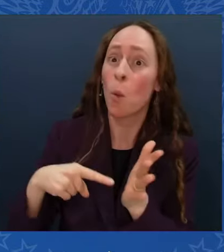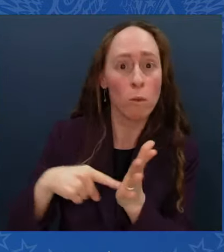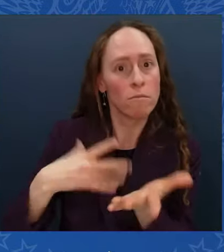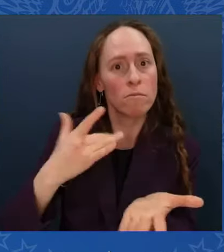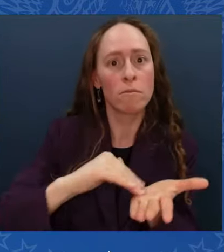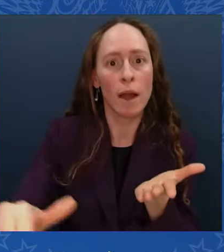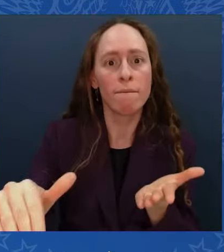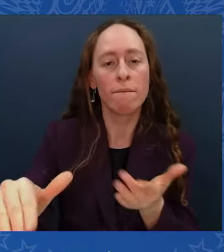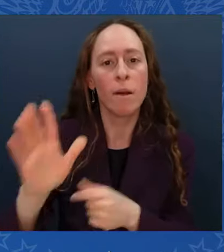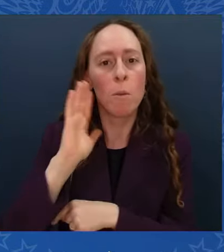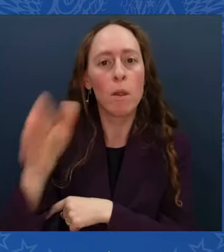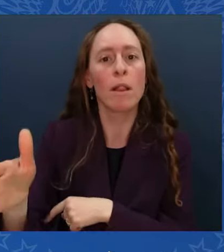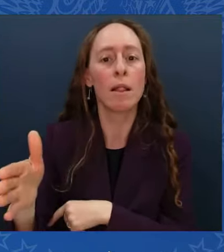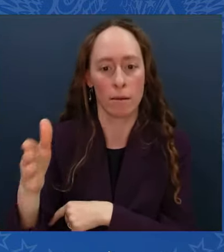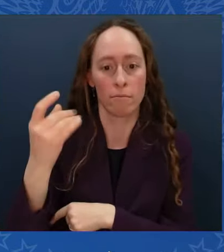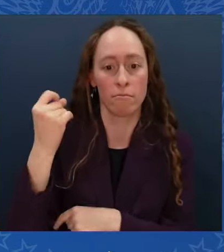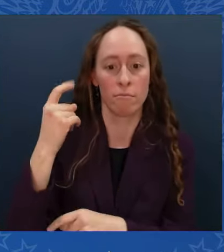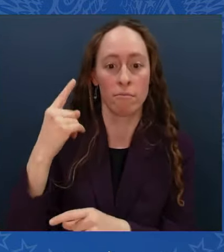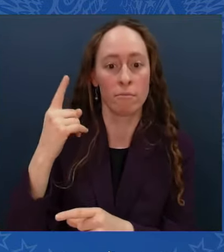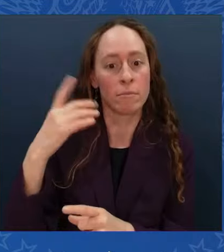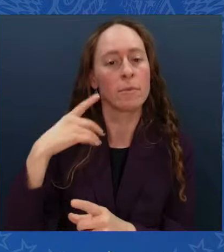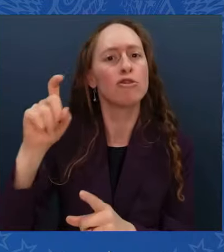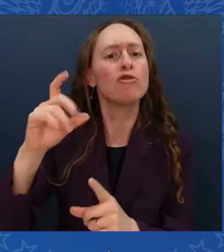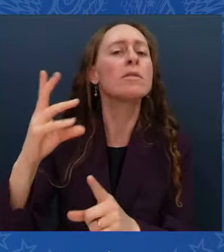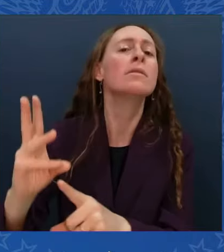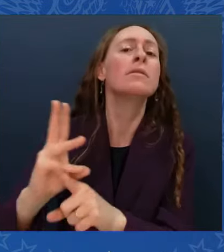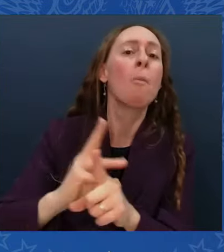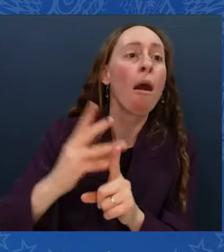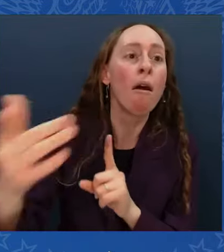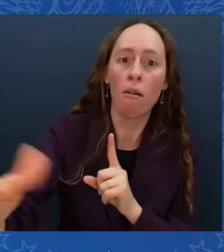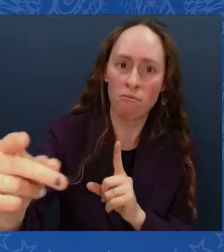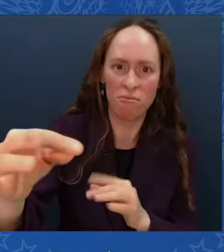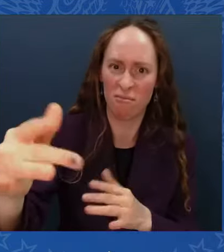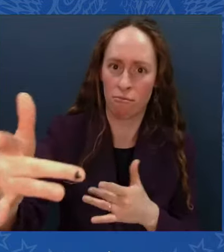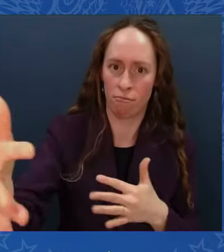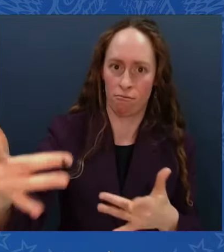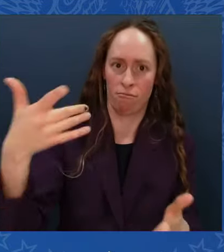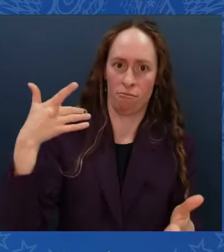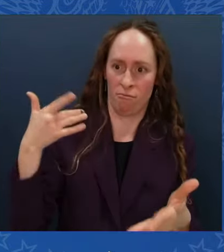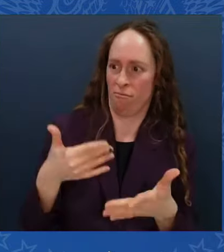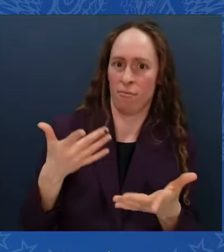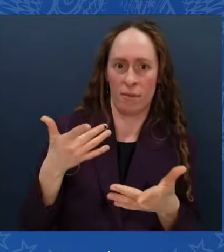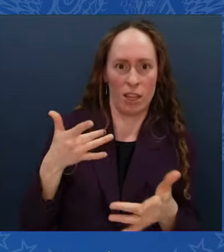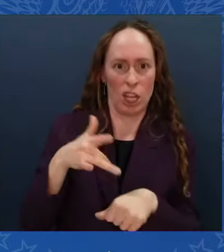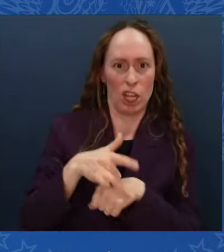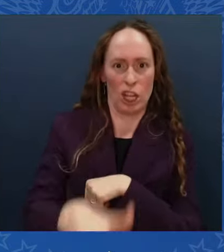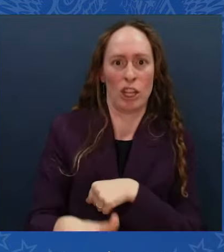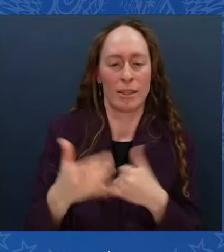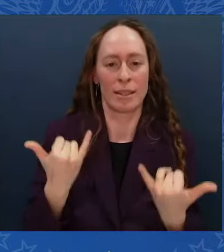for borrowers who are enrolled in the SAVE Plan and have been paying student loans for as little as 10 years.